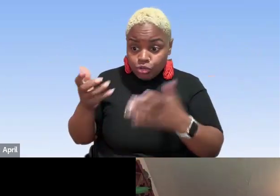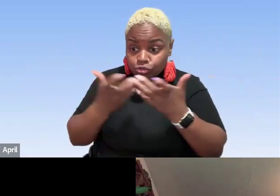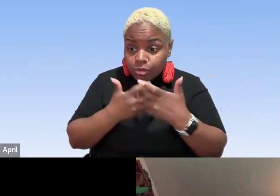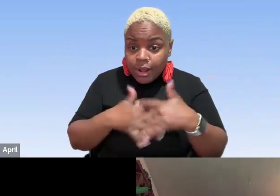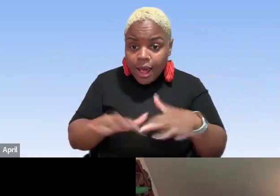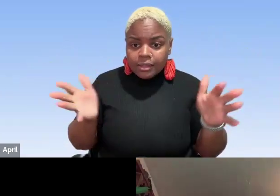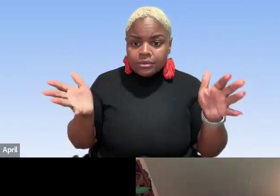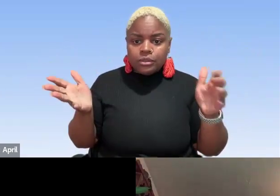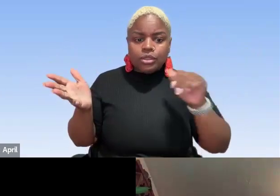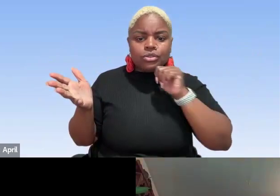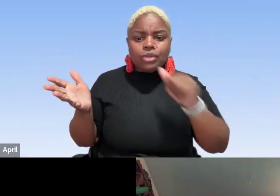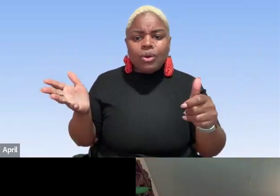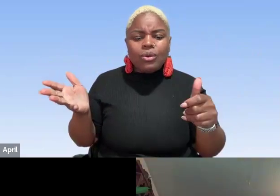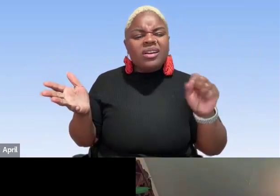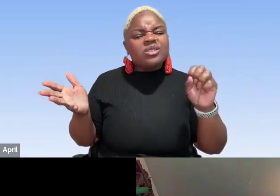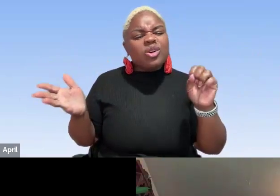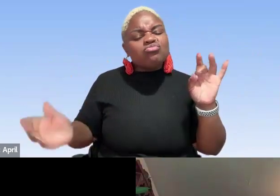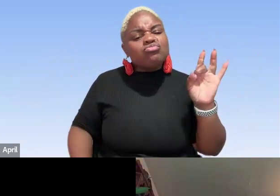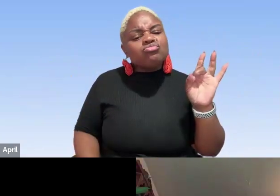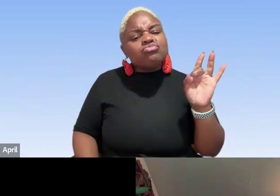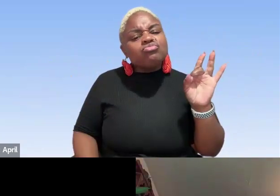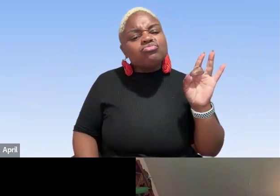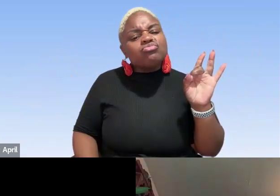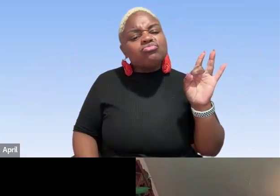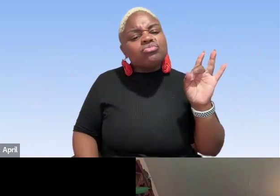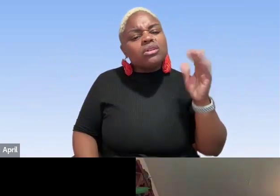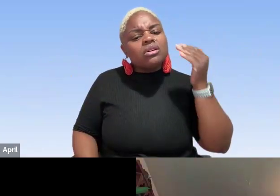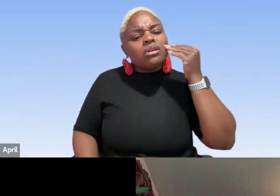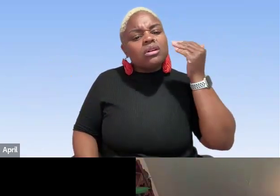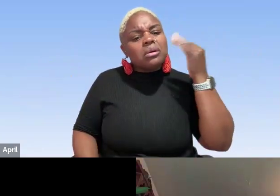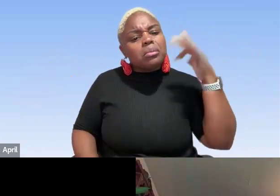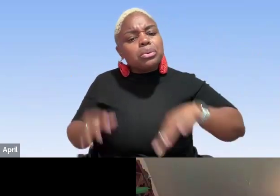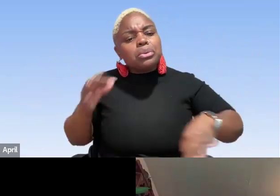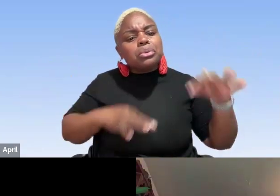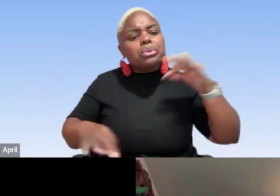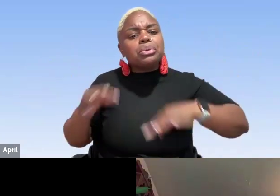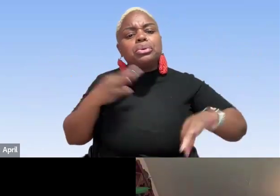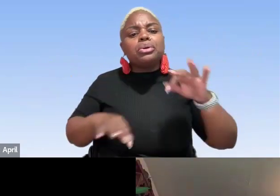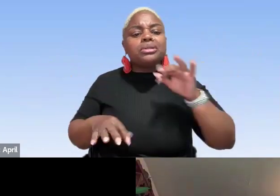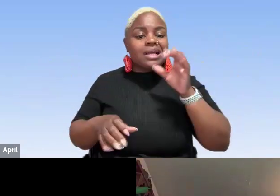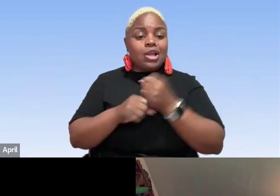like, yeah, just, like, it's, it's such a for-profit industry, um, to enact this violence.